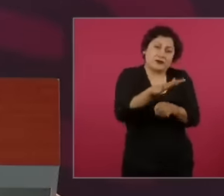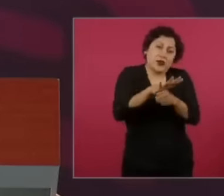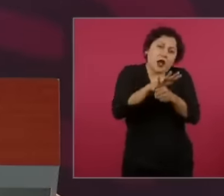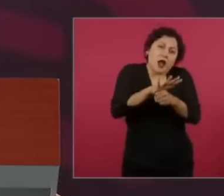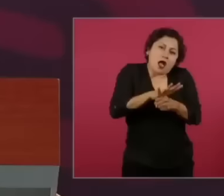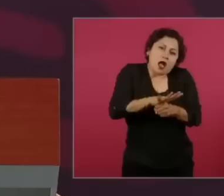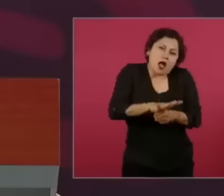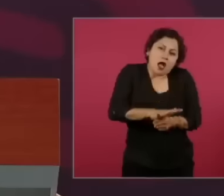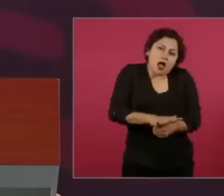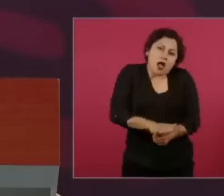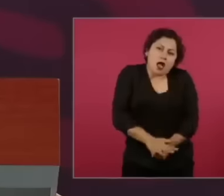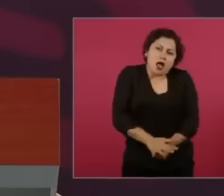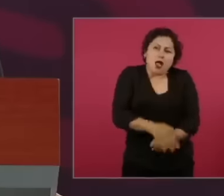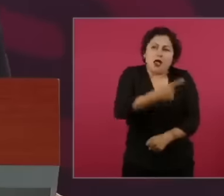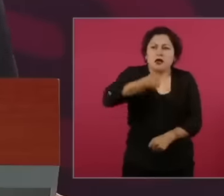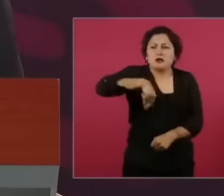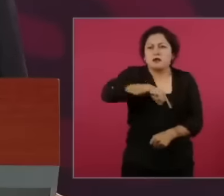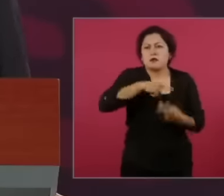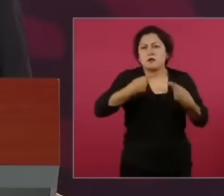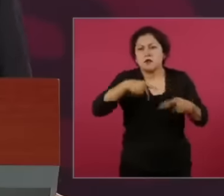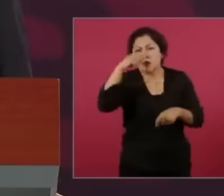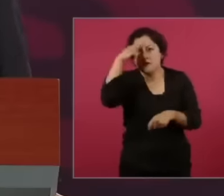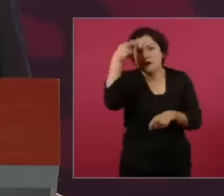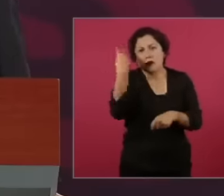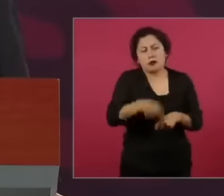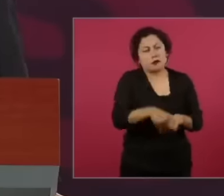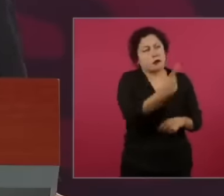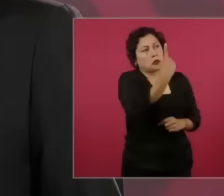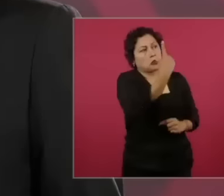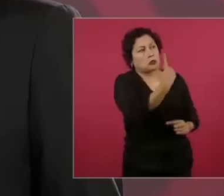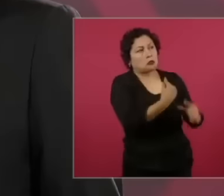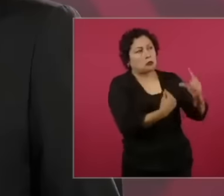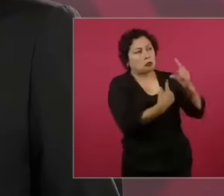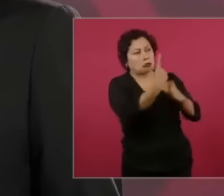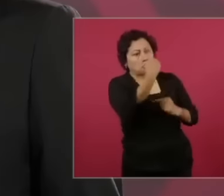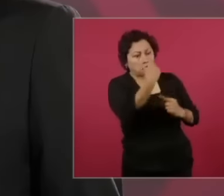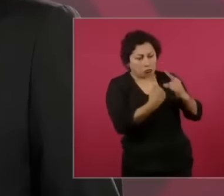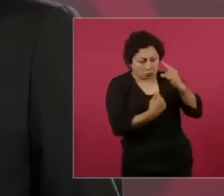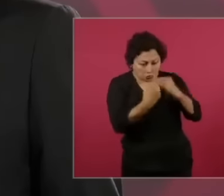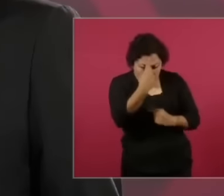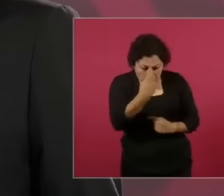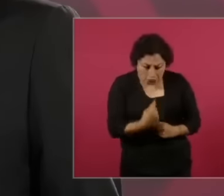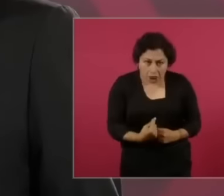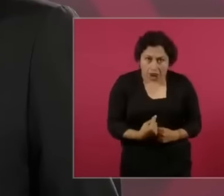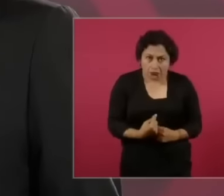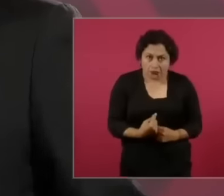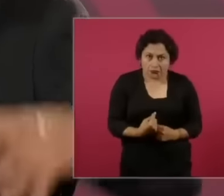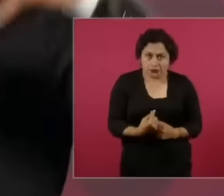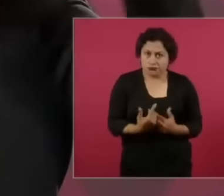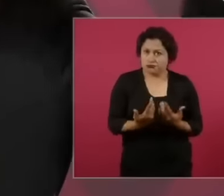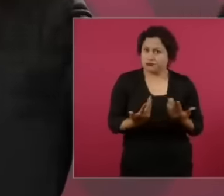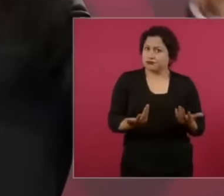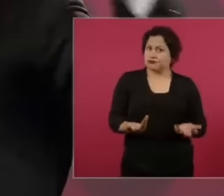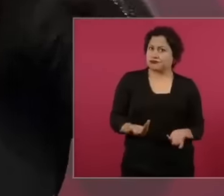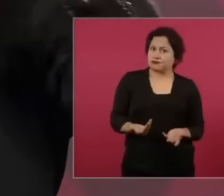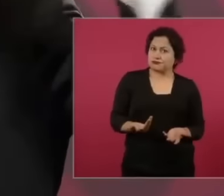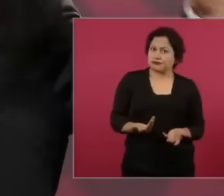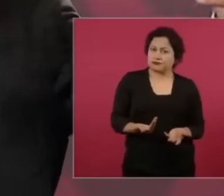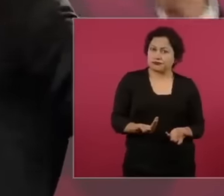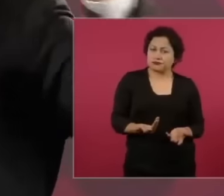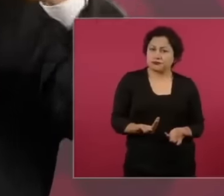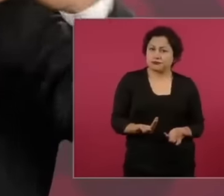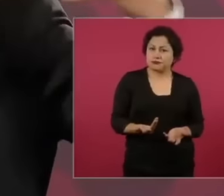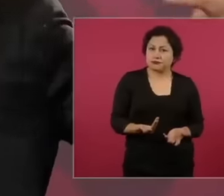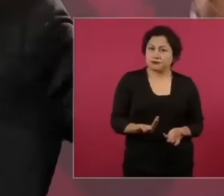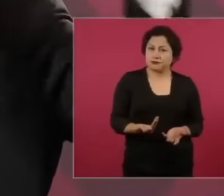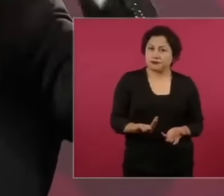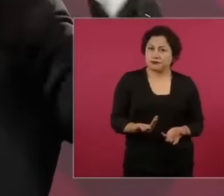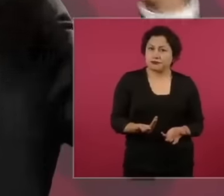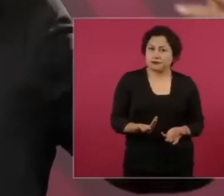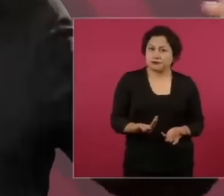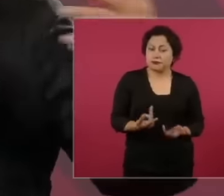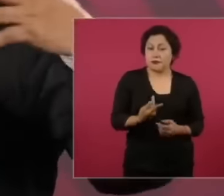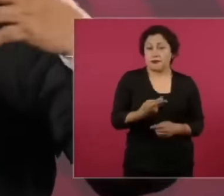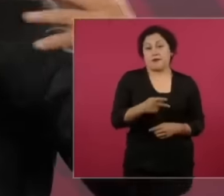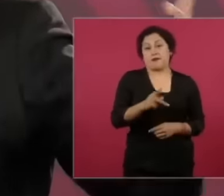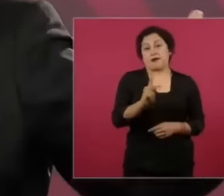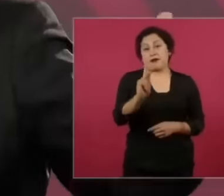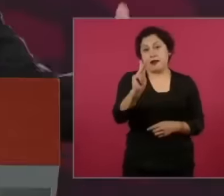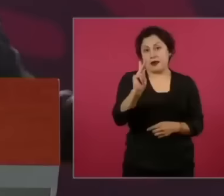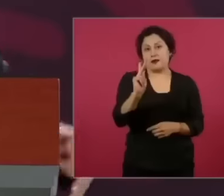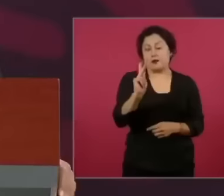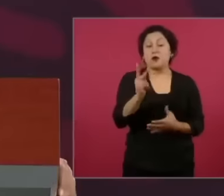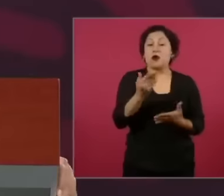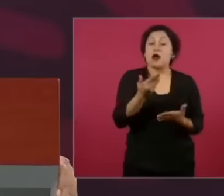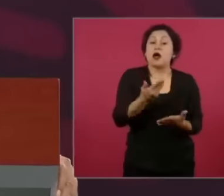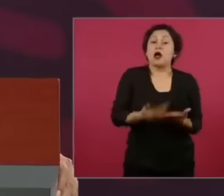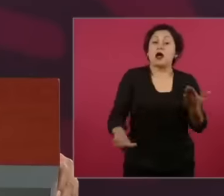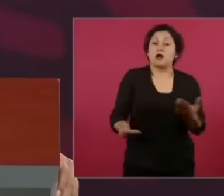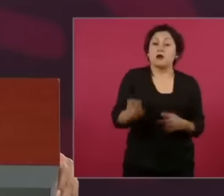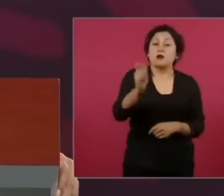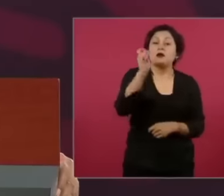complex and it results. that the people of Mexico are a